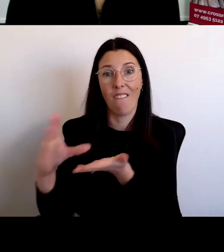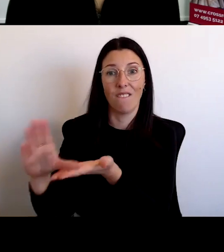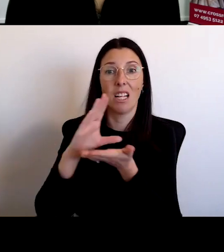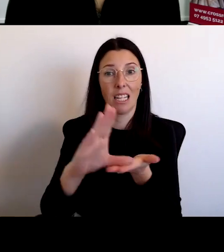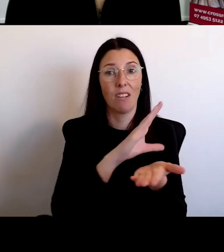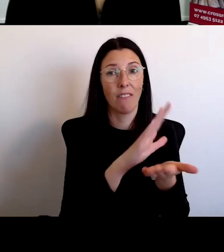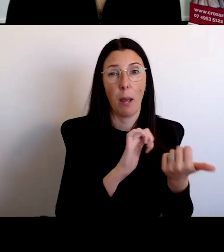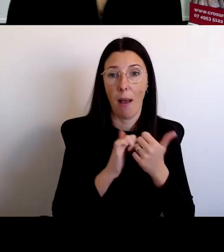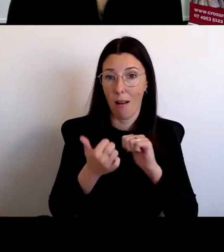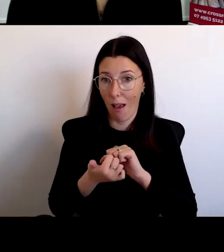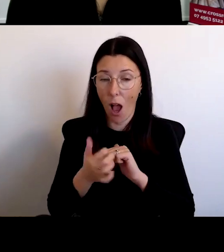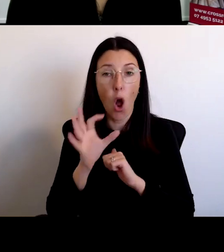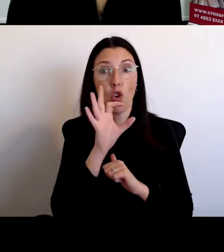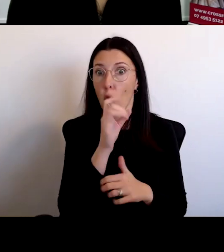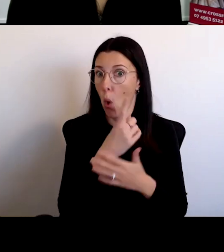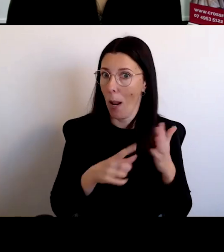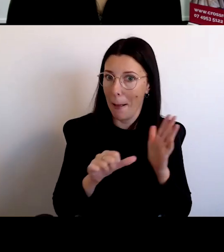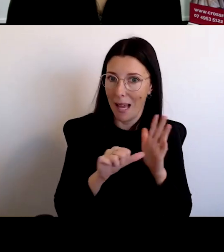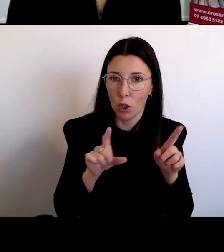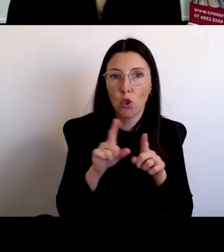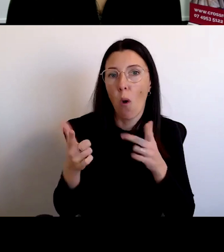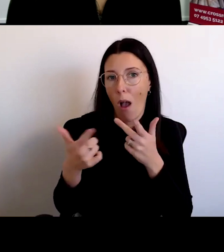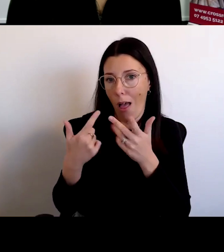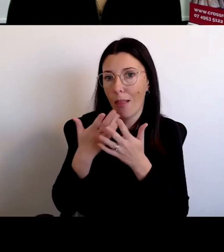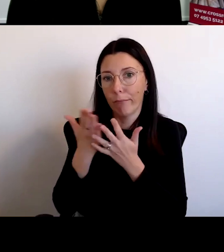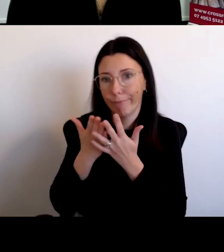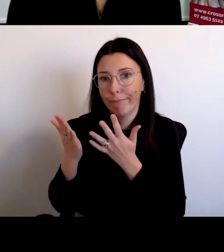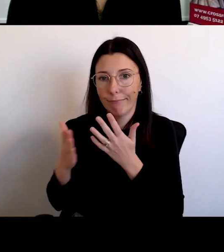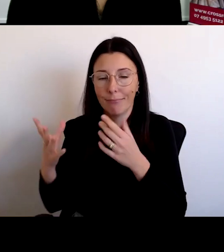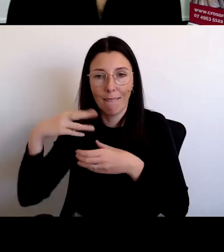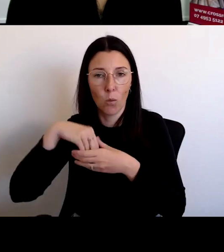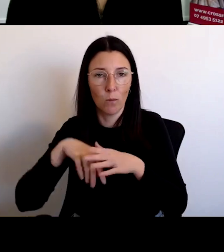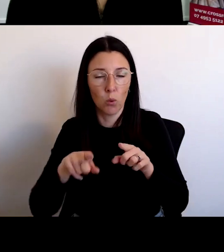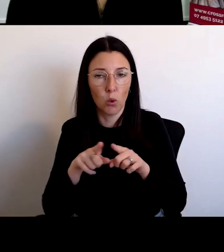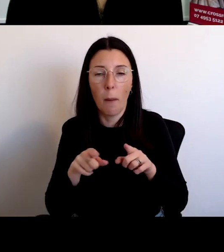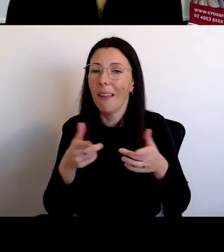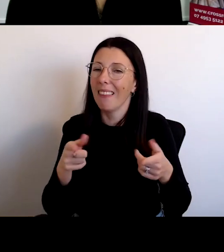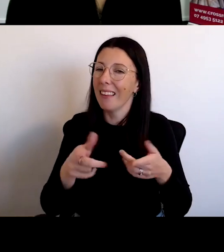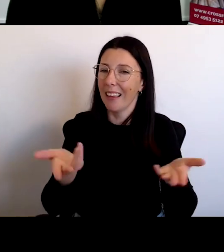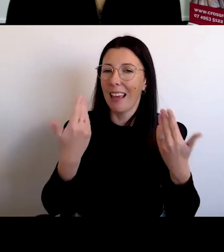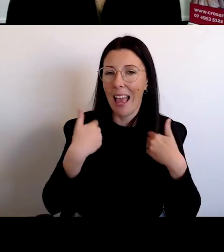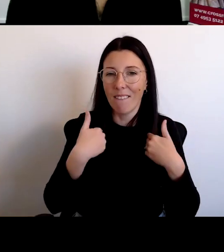The Plus1 program provided an opportunity for us to engage both existing and new donors,